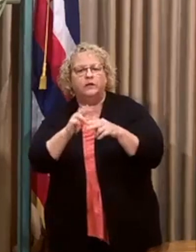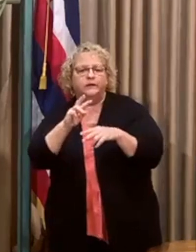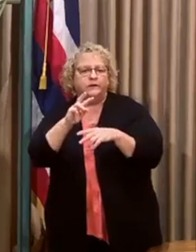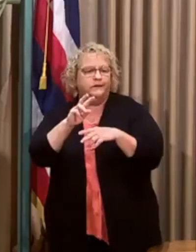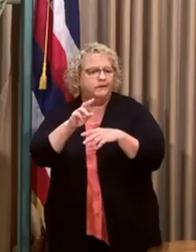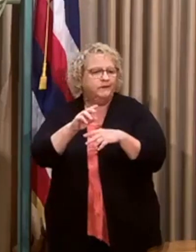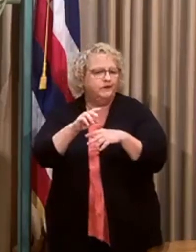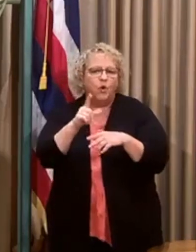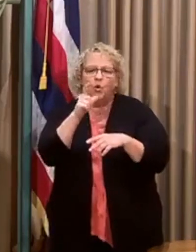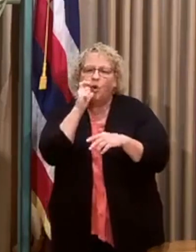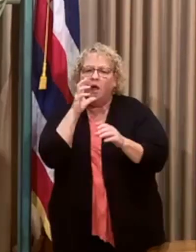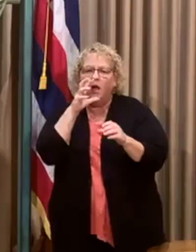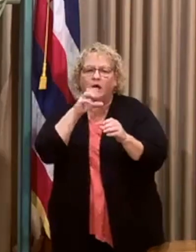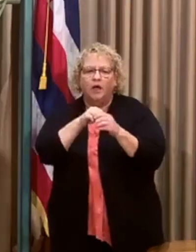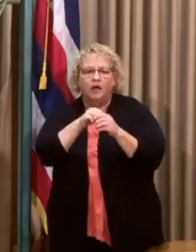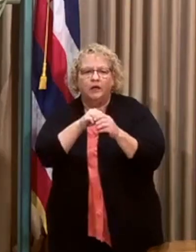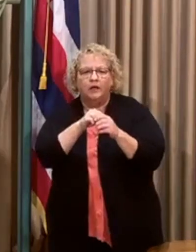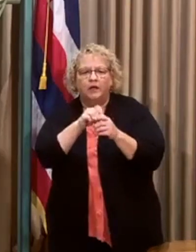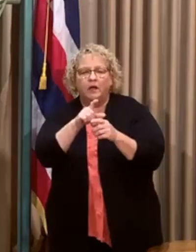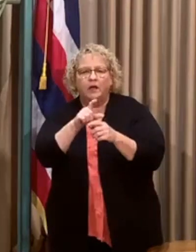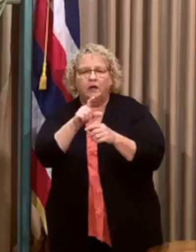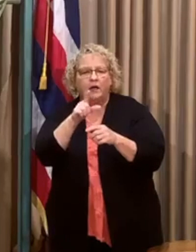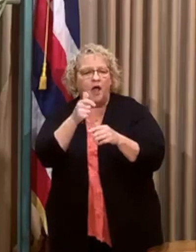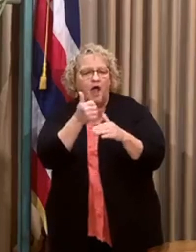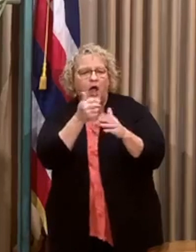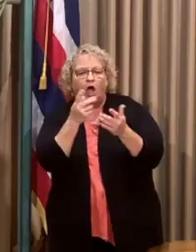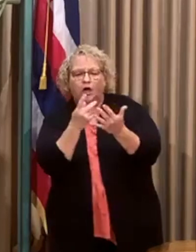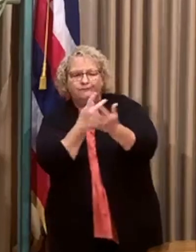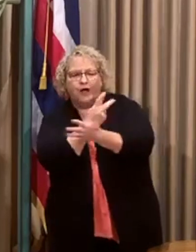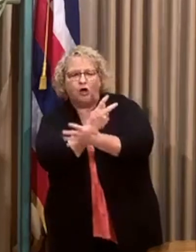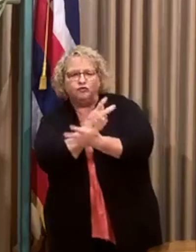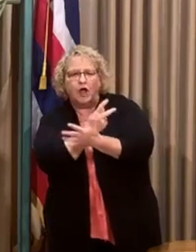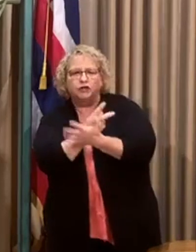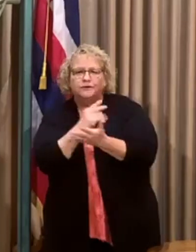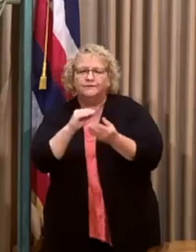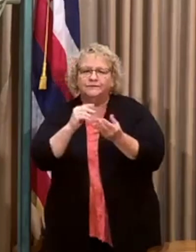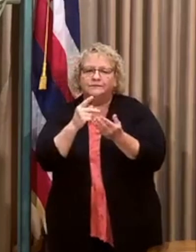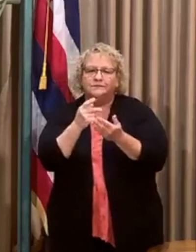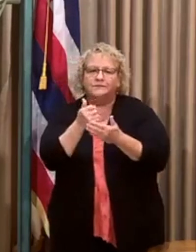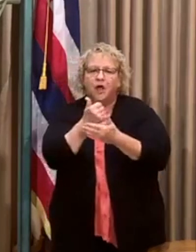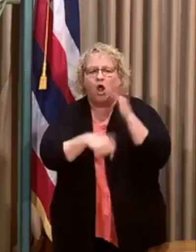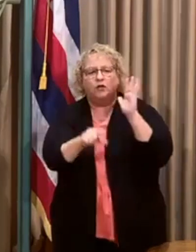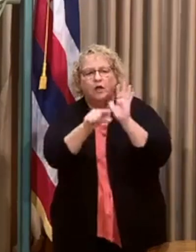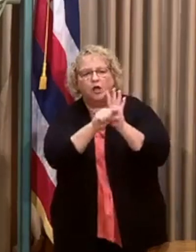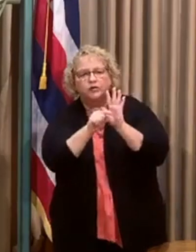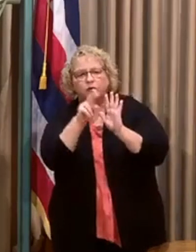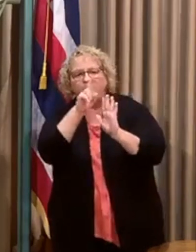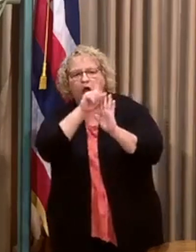those who participate in the WICHE undergraduate education program with the western states